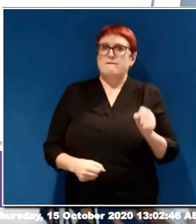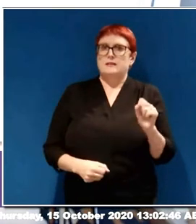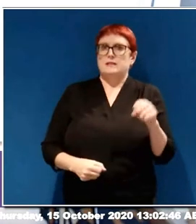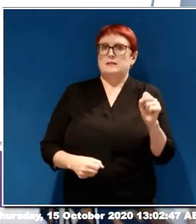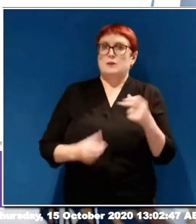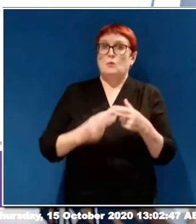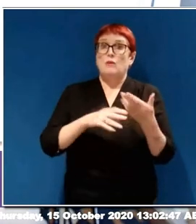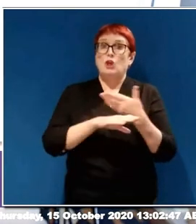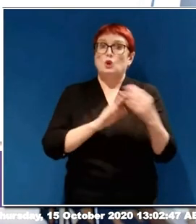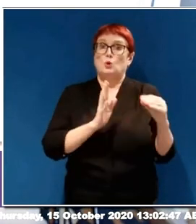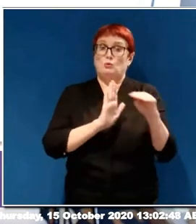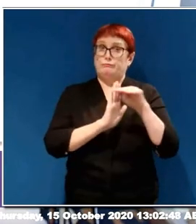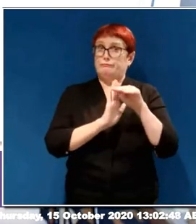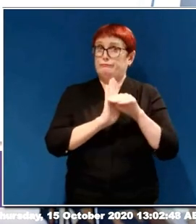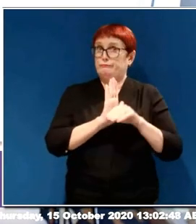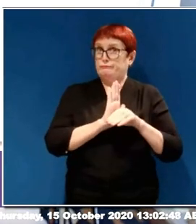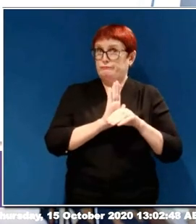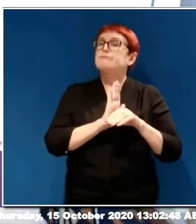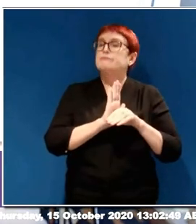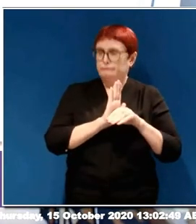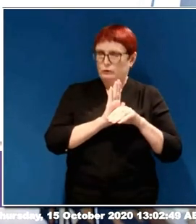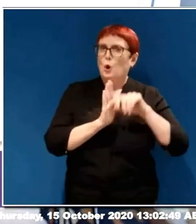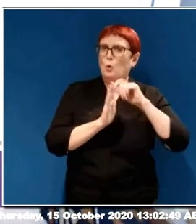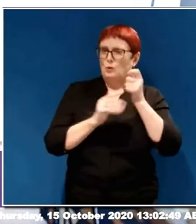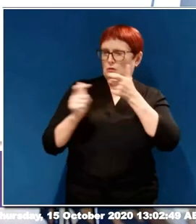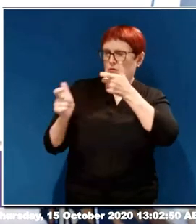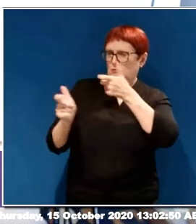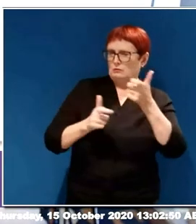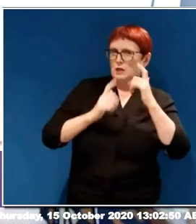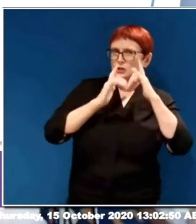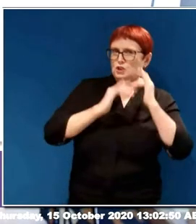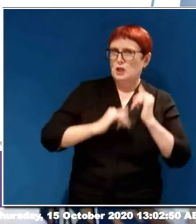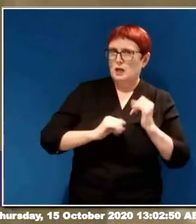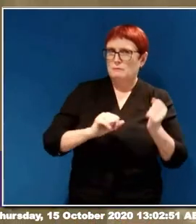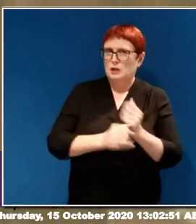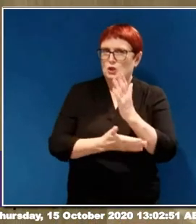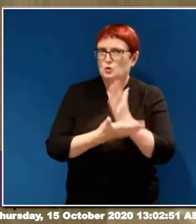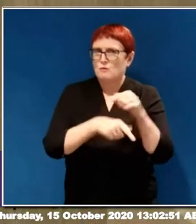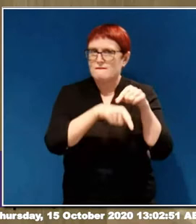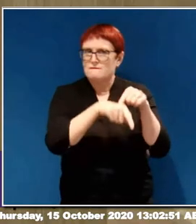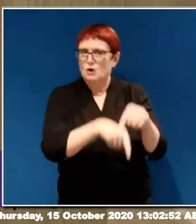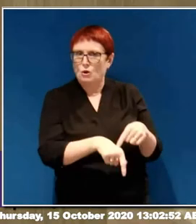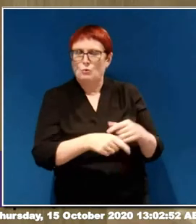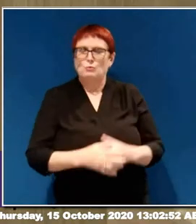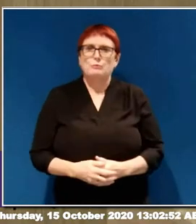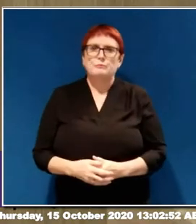There will be monitoring if the part-time attendance is to extend past